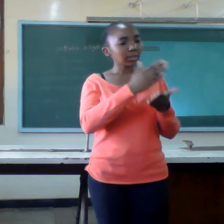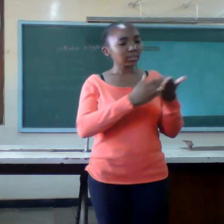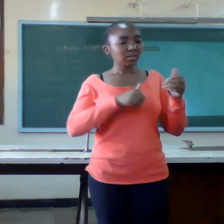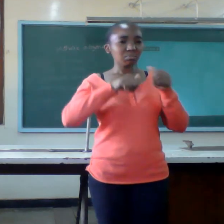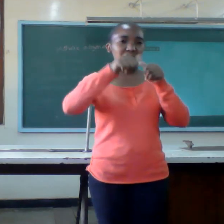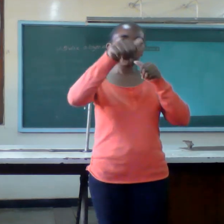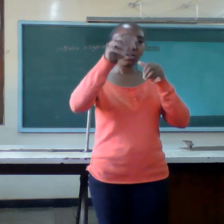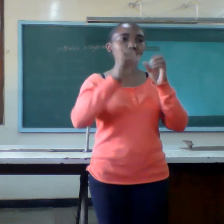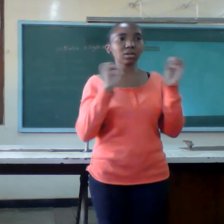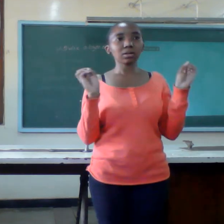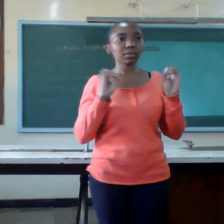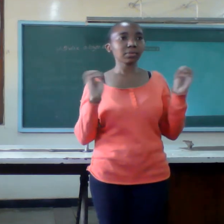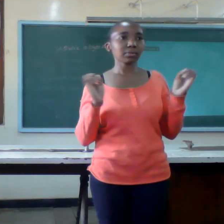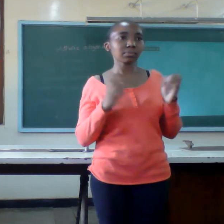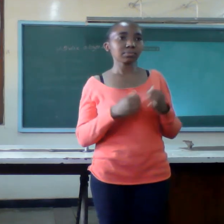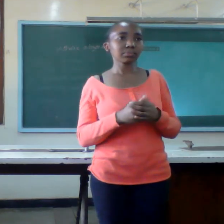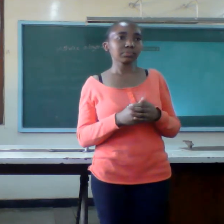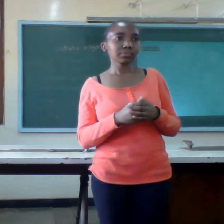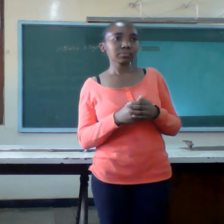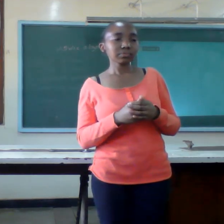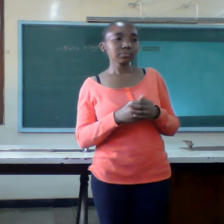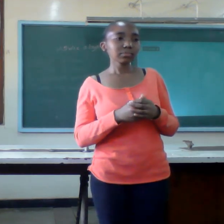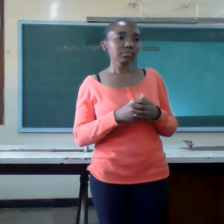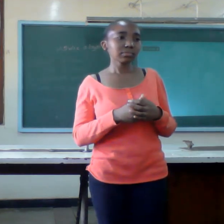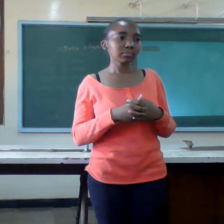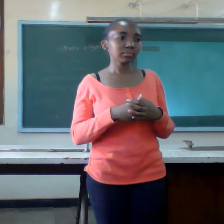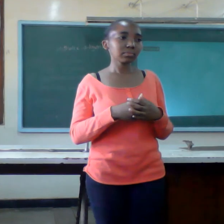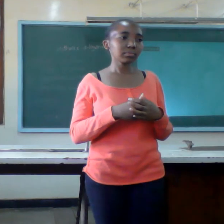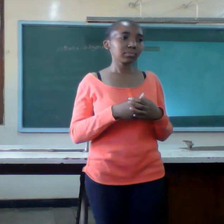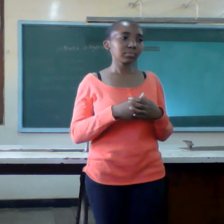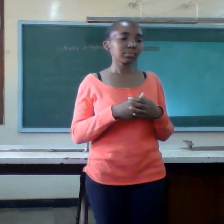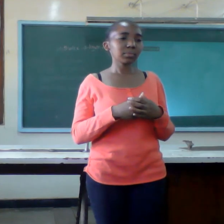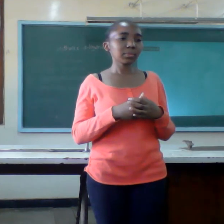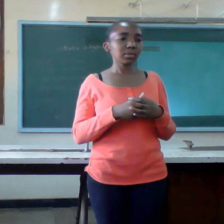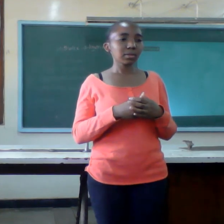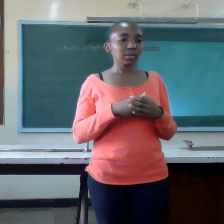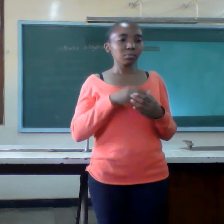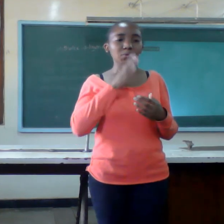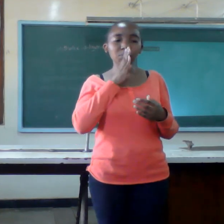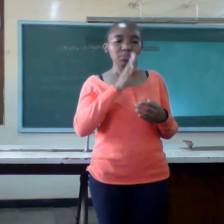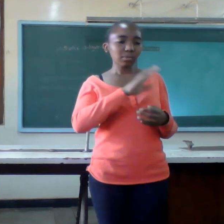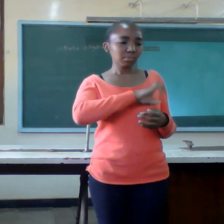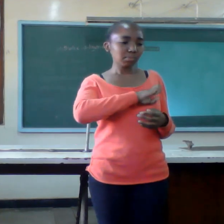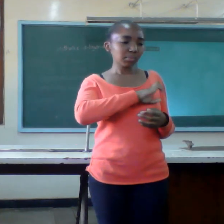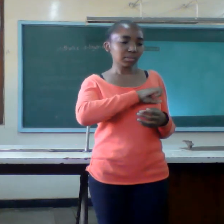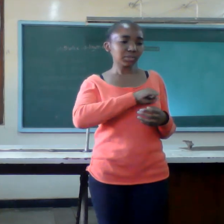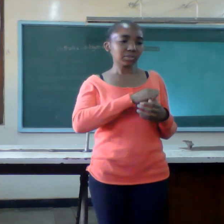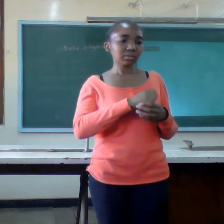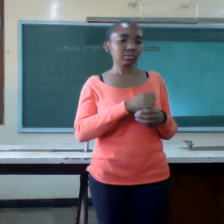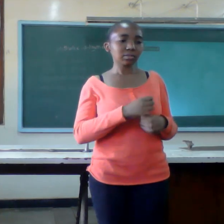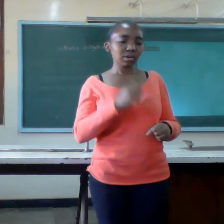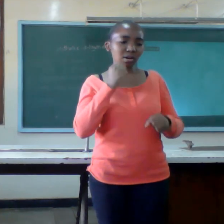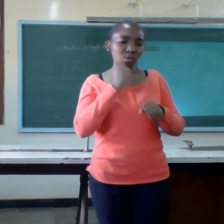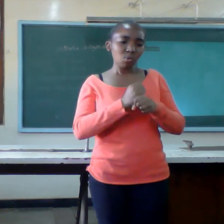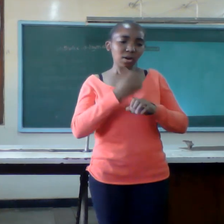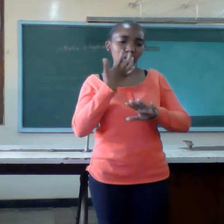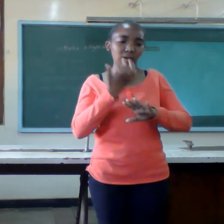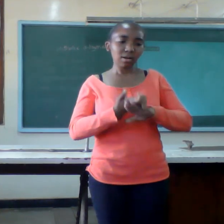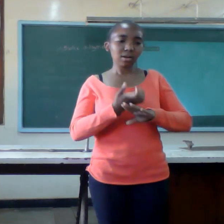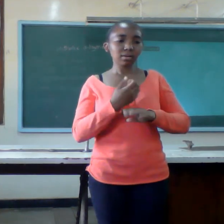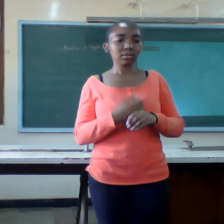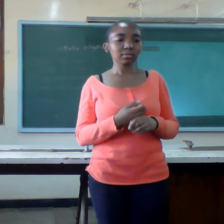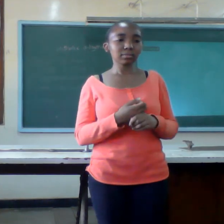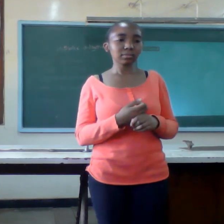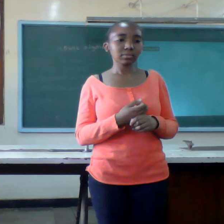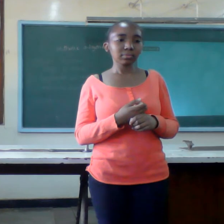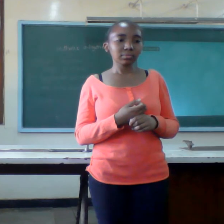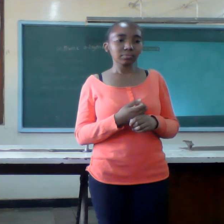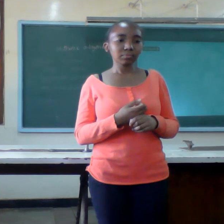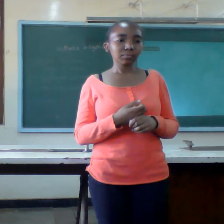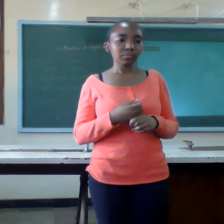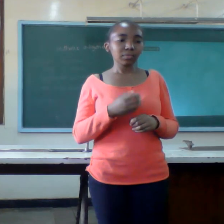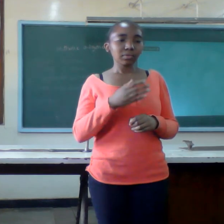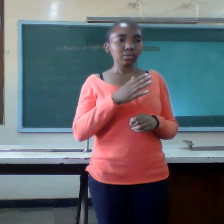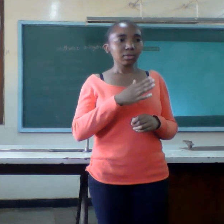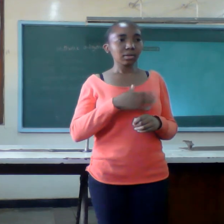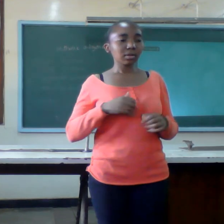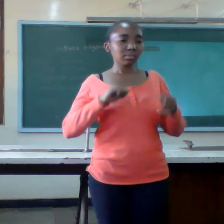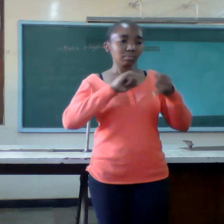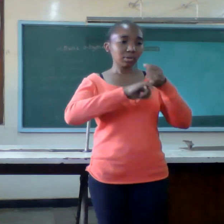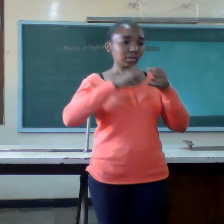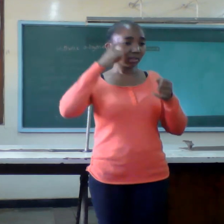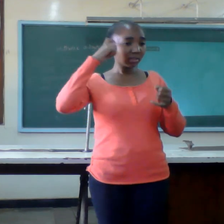to avoid marriage stresses be patient work hard and with time your marriage dreams shall come true